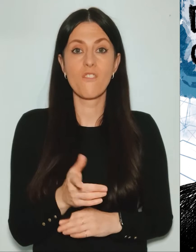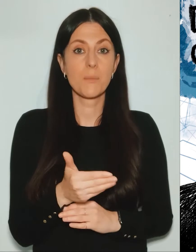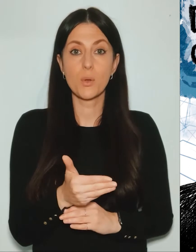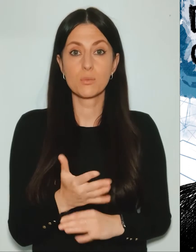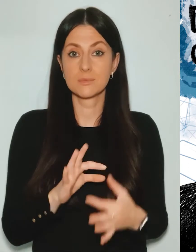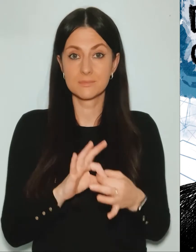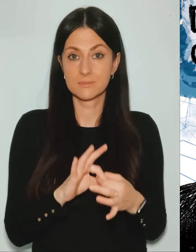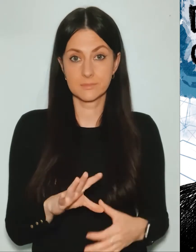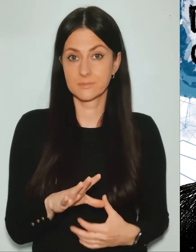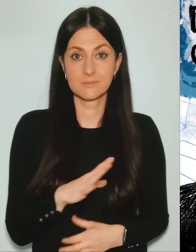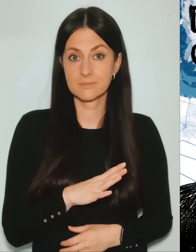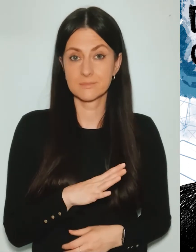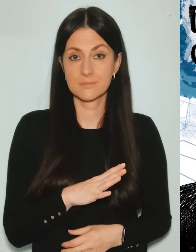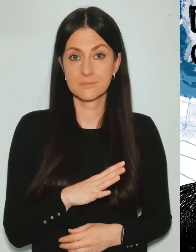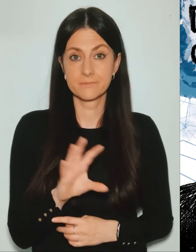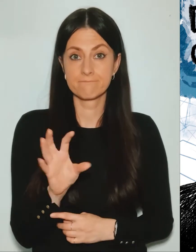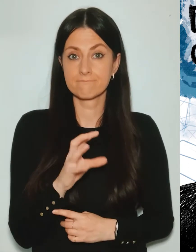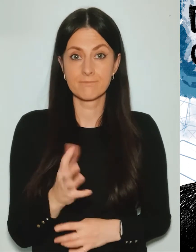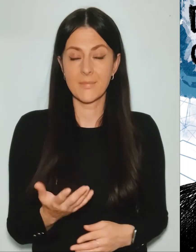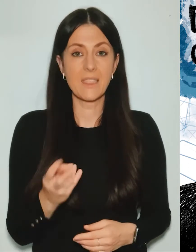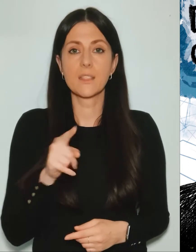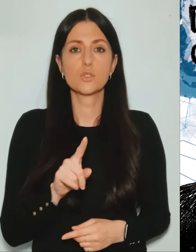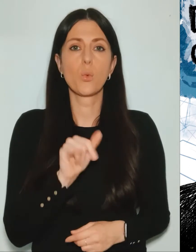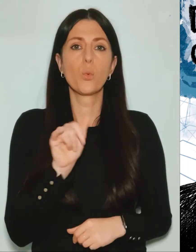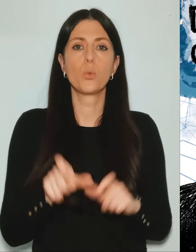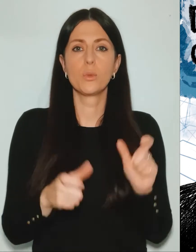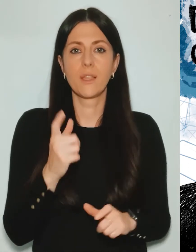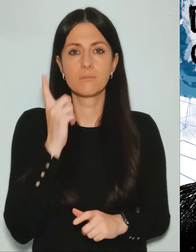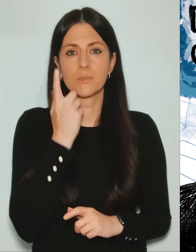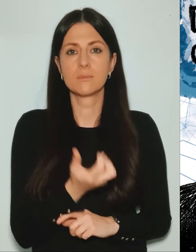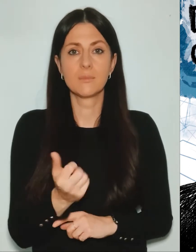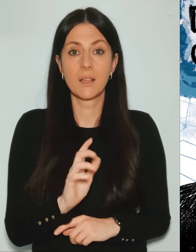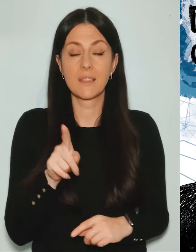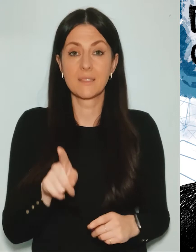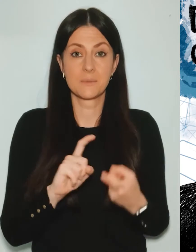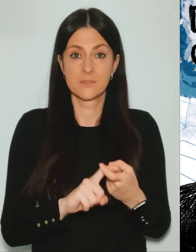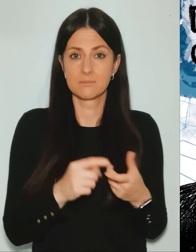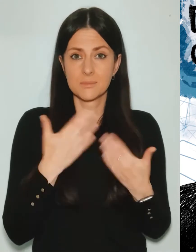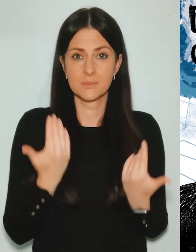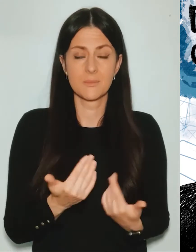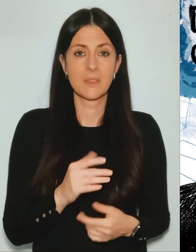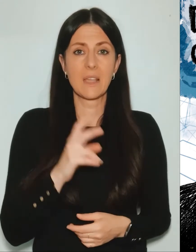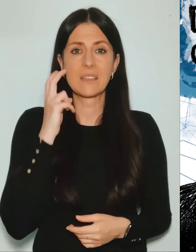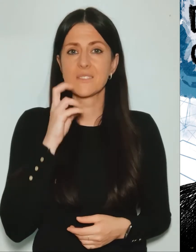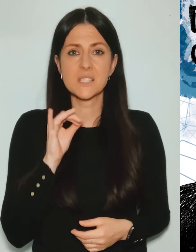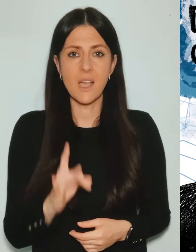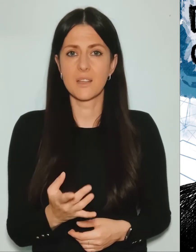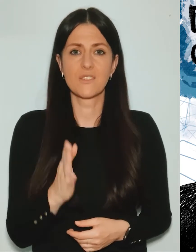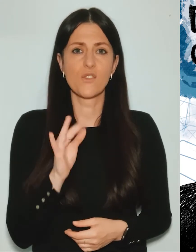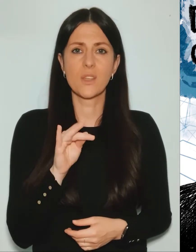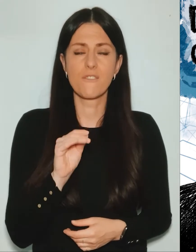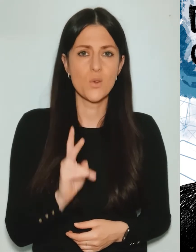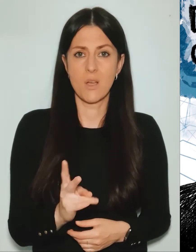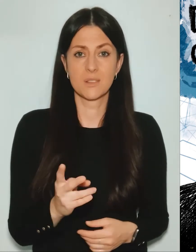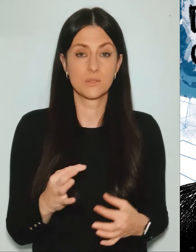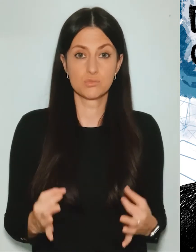It's not that people have low phones, but there was no cell reception – neither Kyivstar, nor Vodafone had a signal, nor MTS...